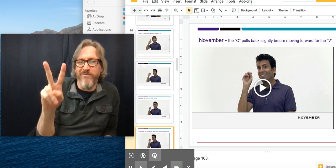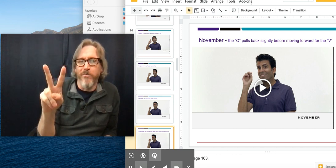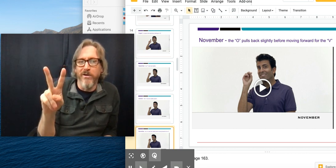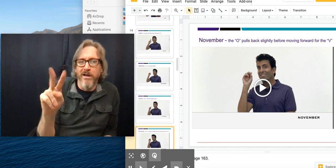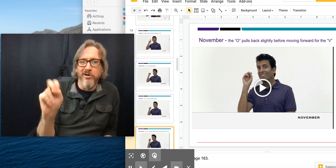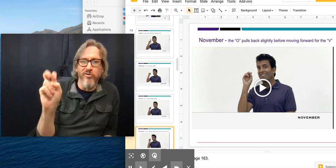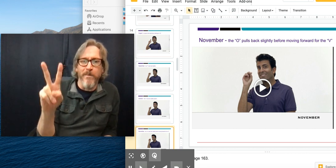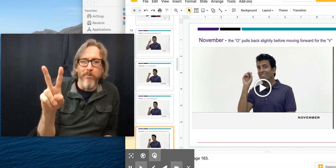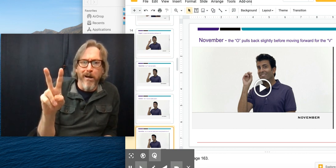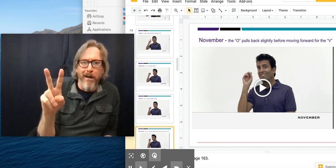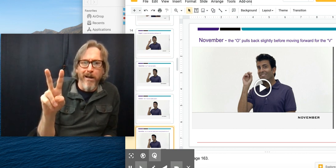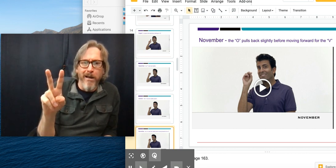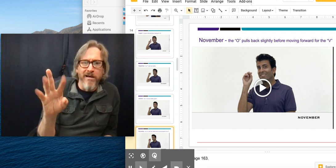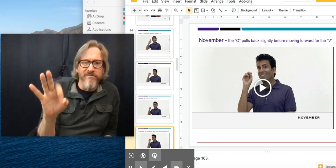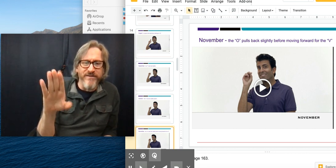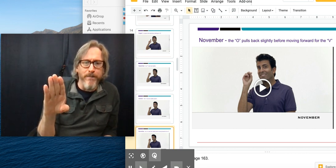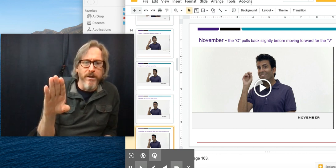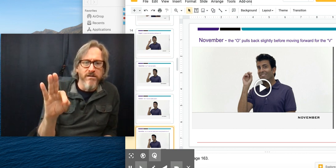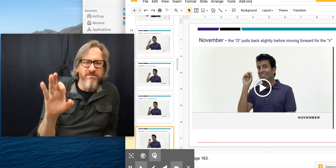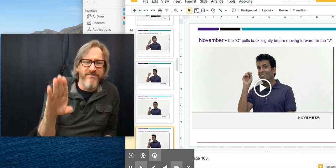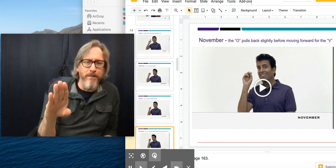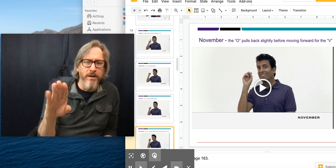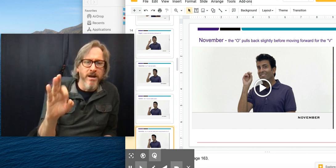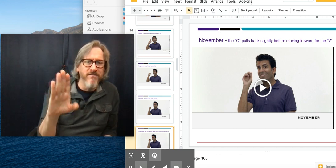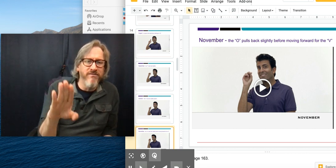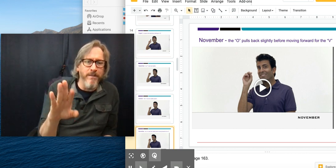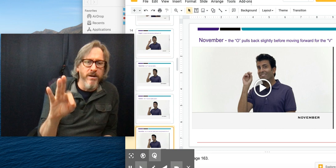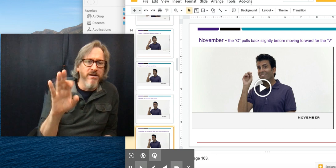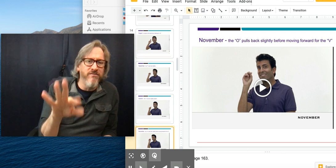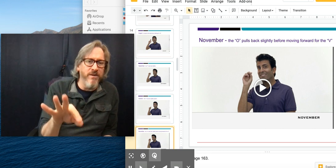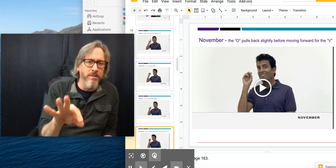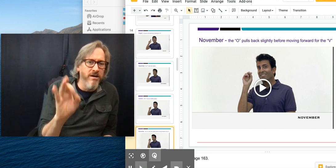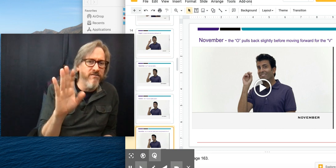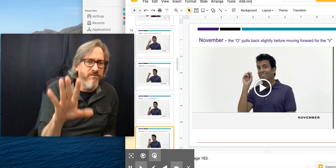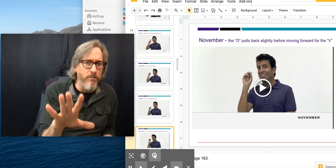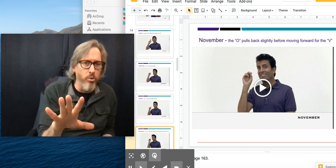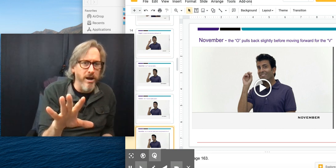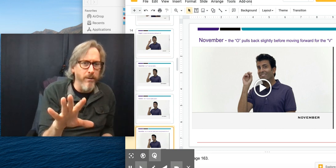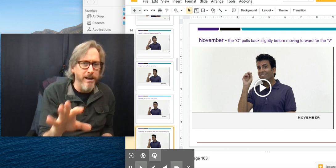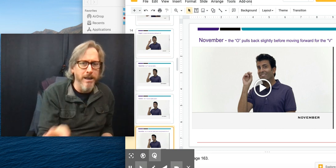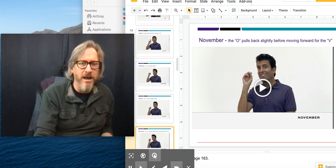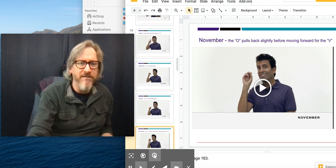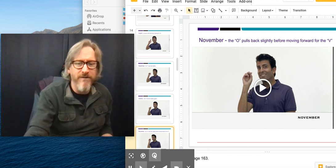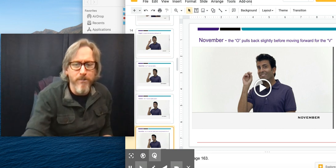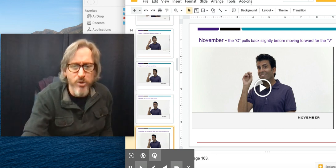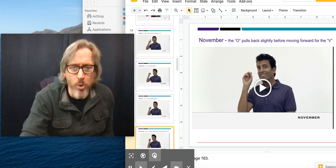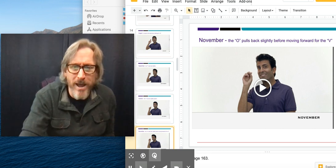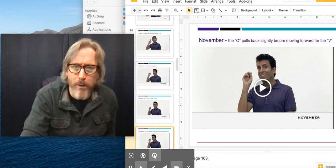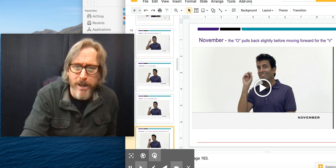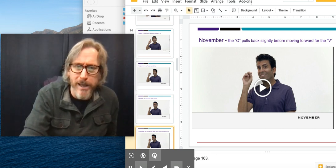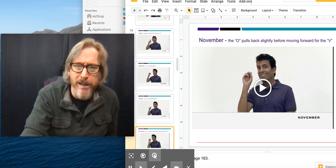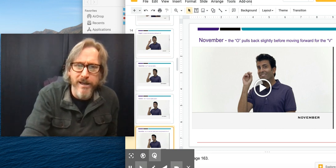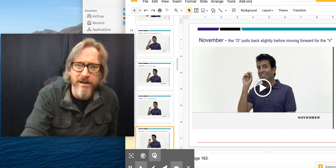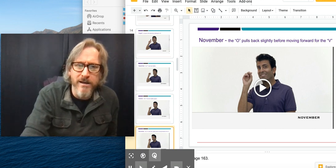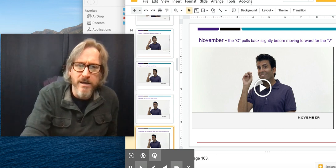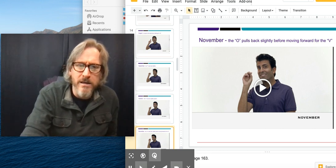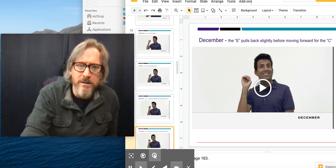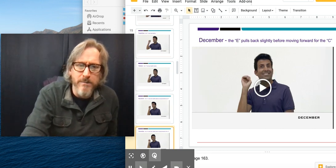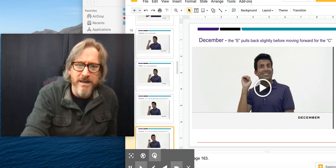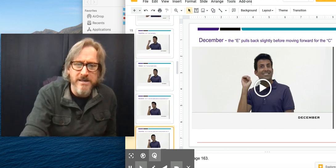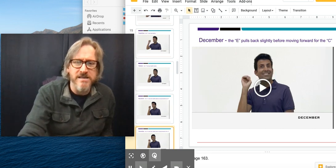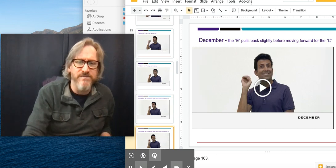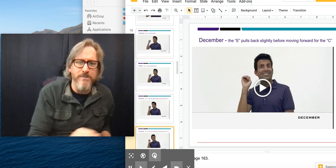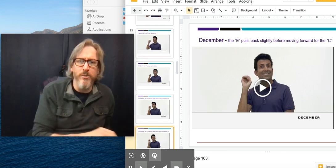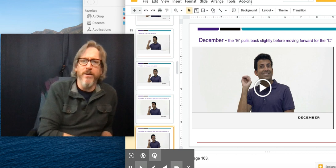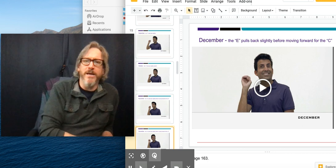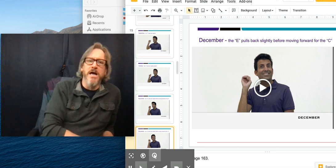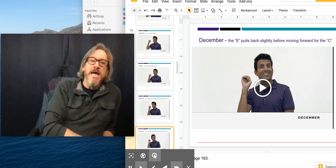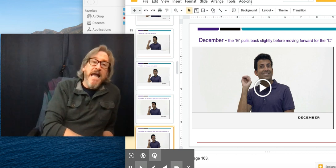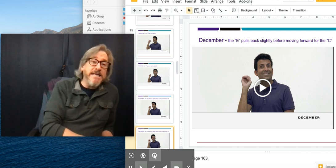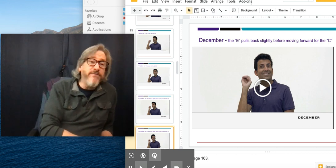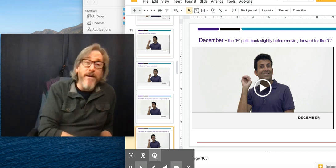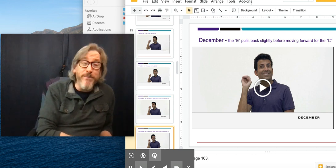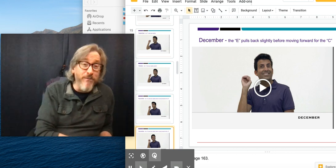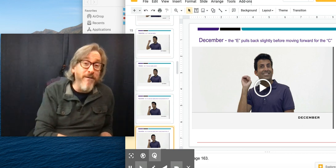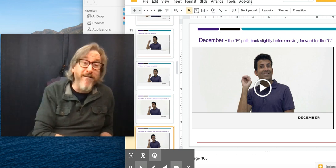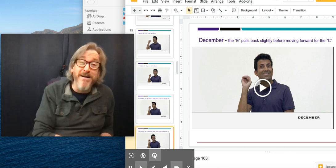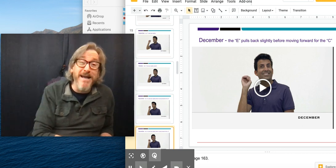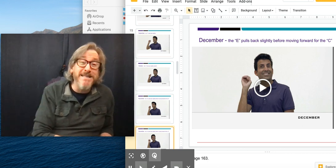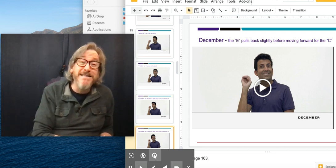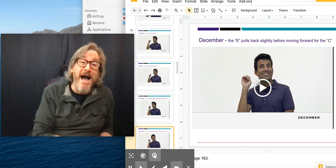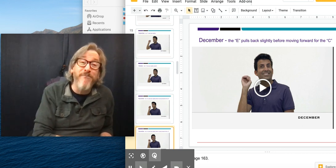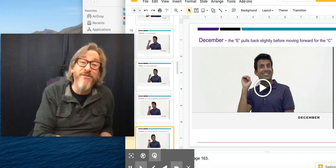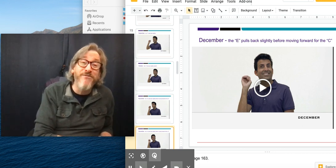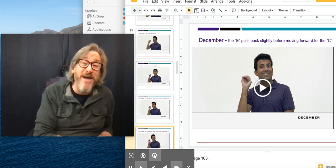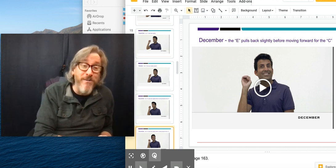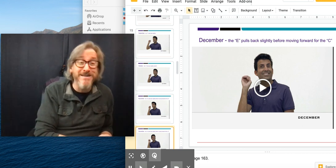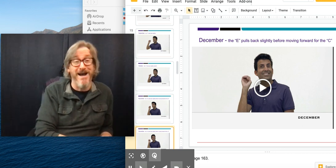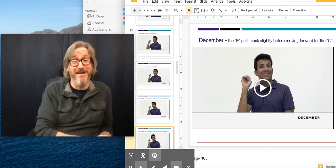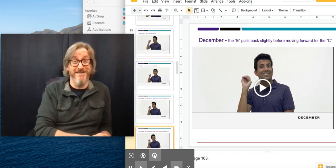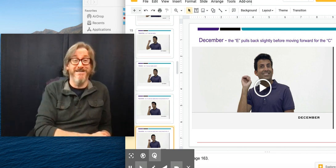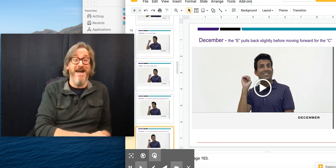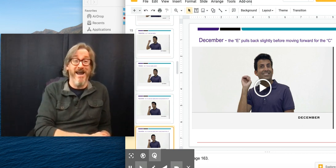from November Feb Feb Feb Feb February February and he says February it's time for Valentine's Day